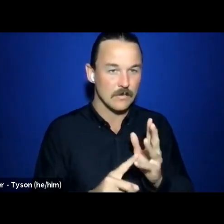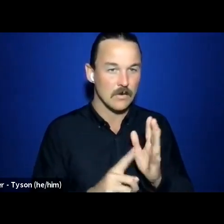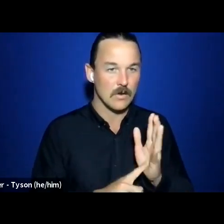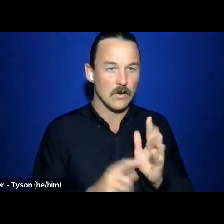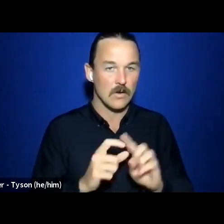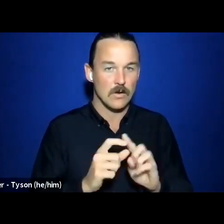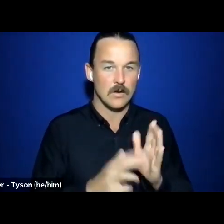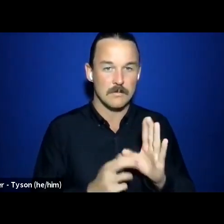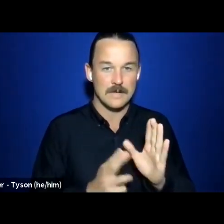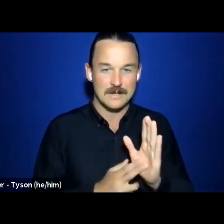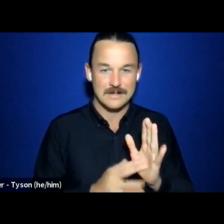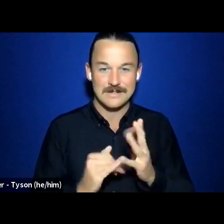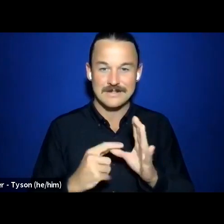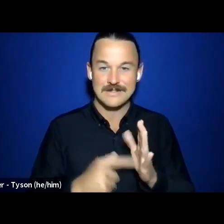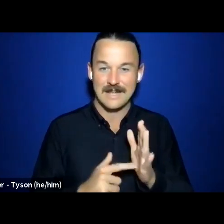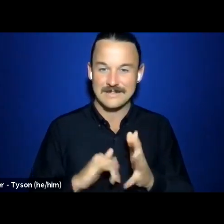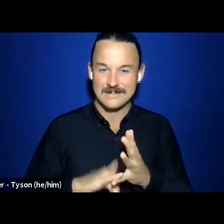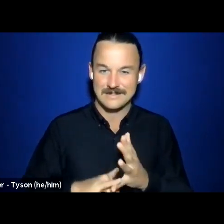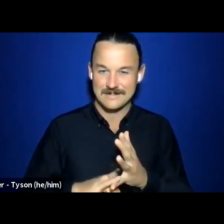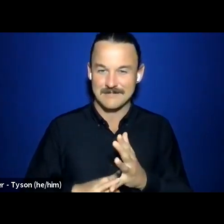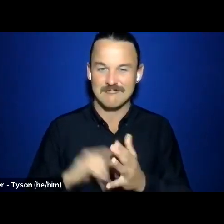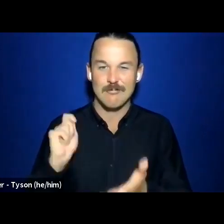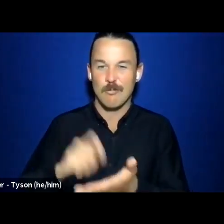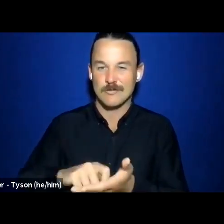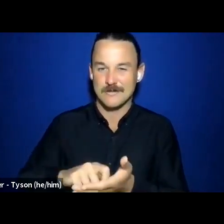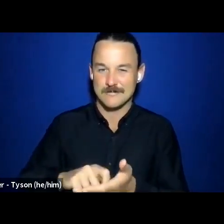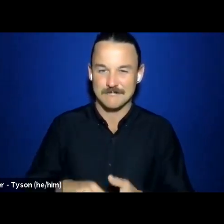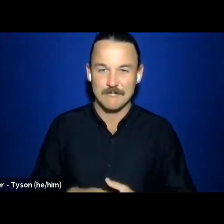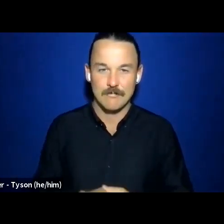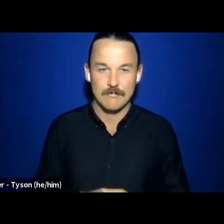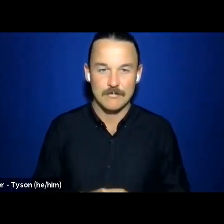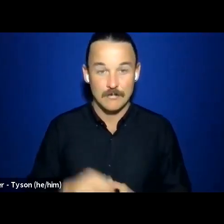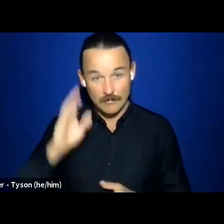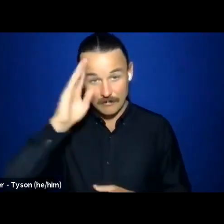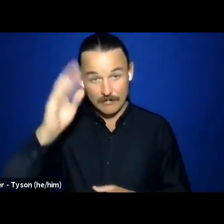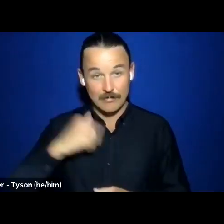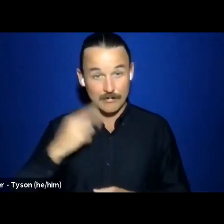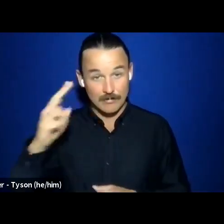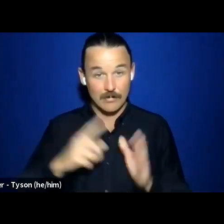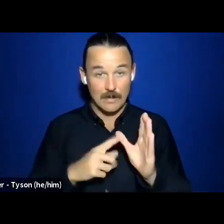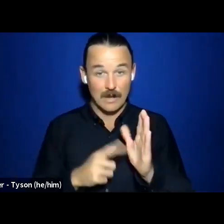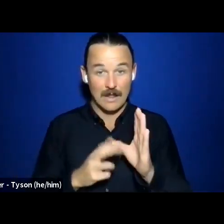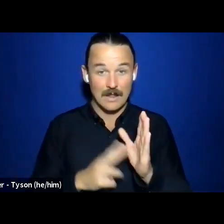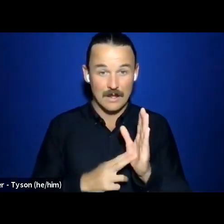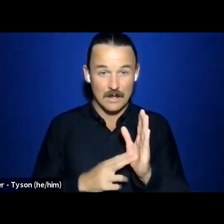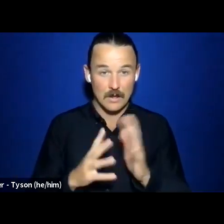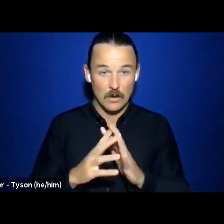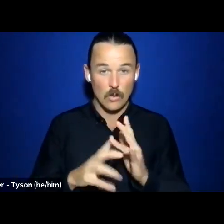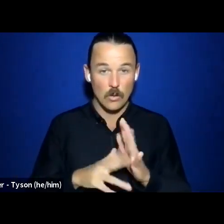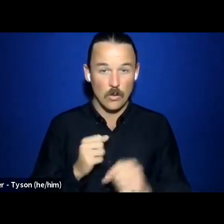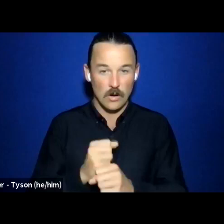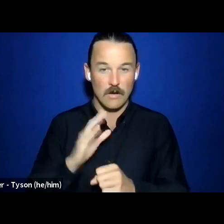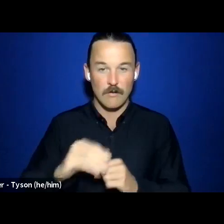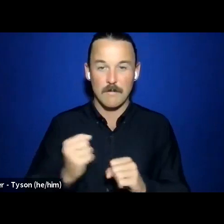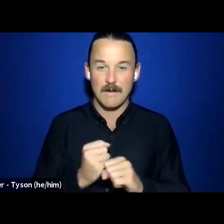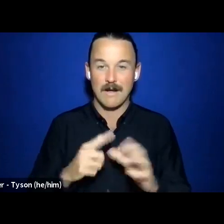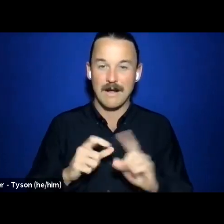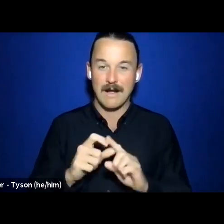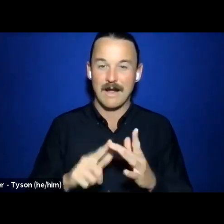sponsored by Goldman Sachs. Thank you very good evening everyone Thank you very good evening everyone, my name is Ellen, calling in from Category is my great